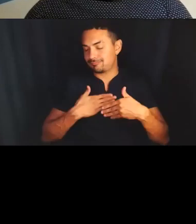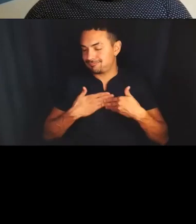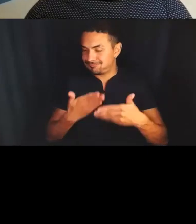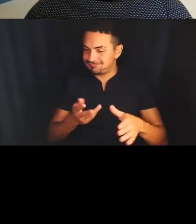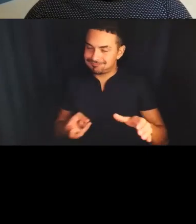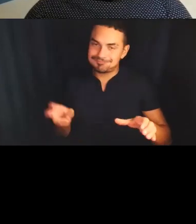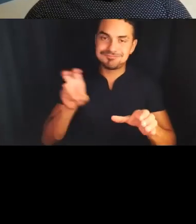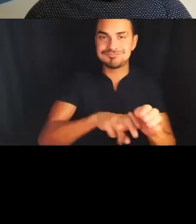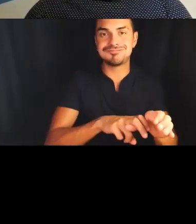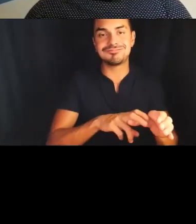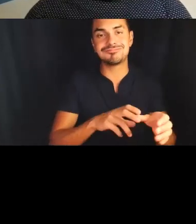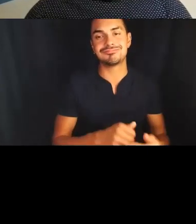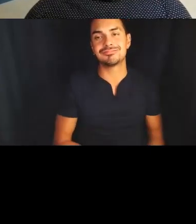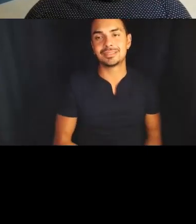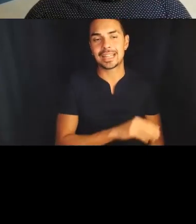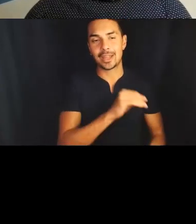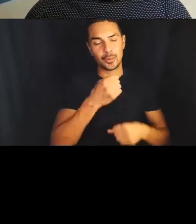and we were able to create those spaces.